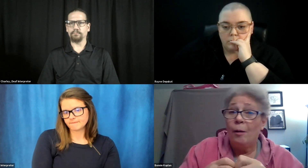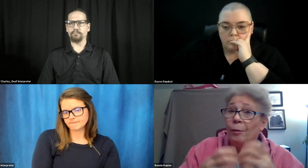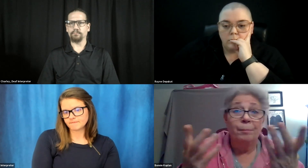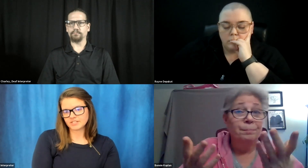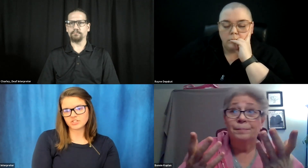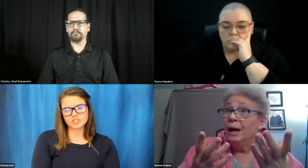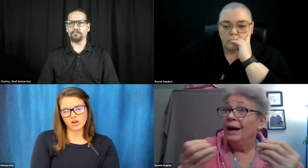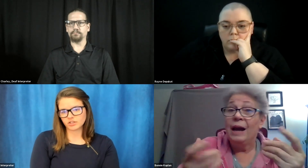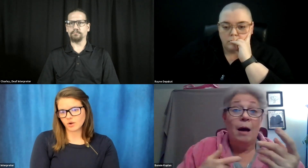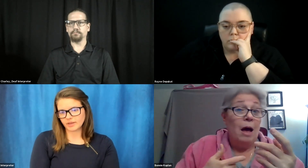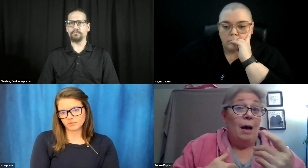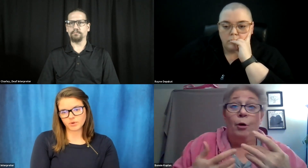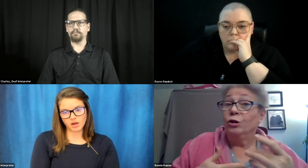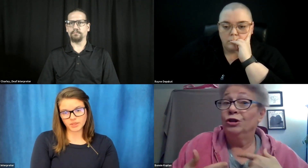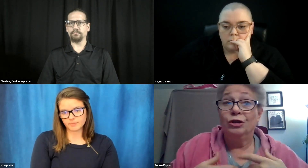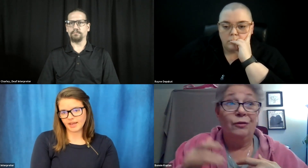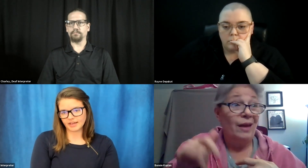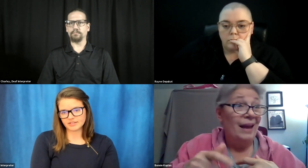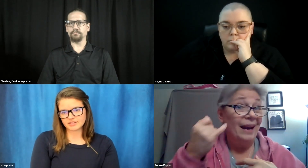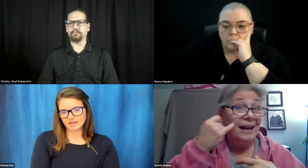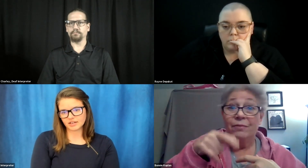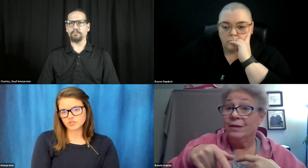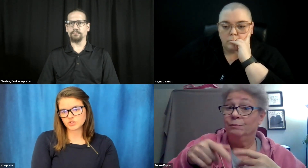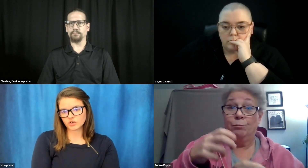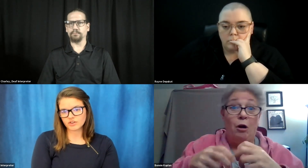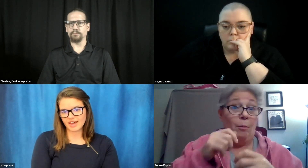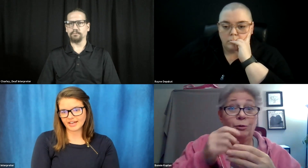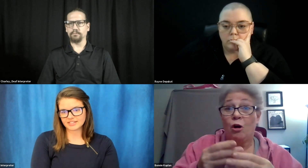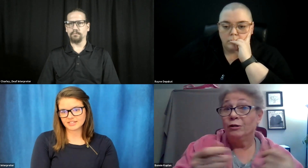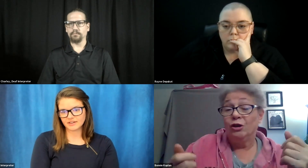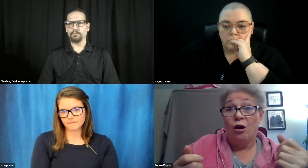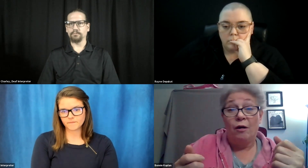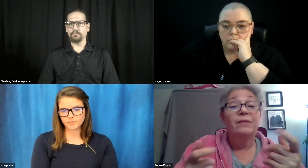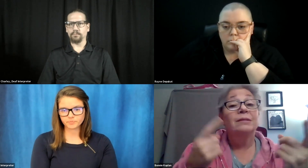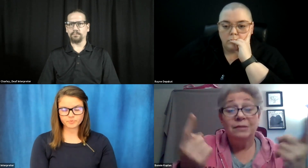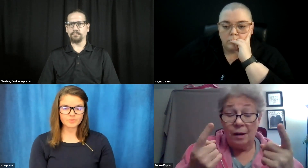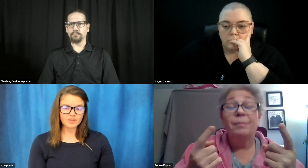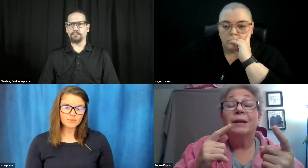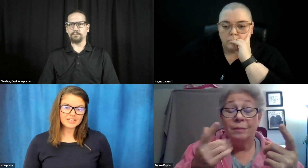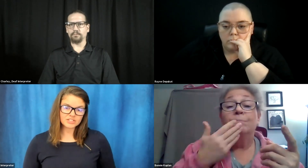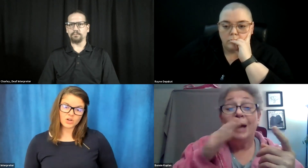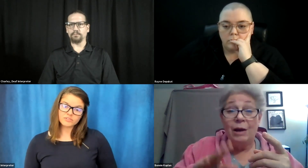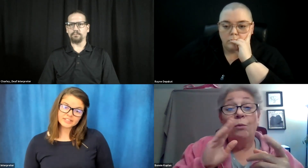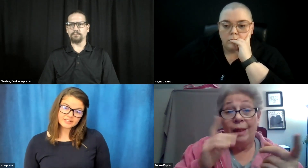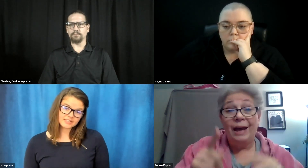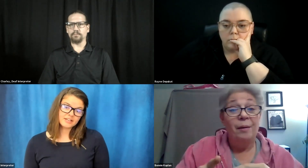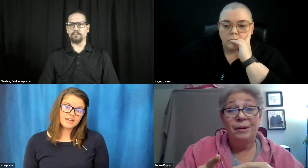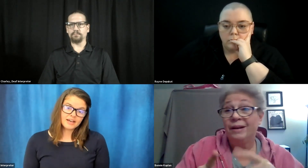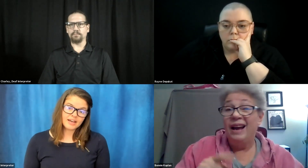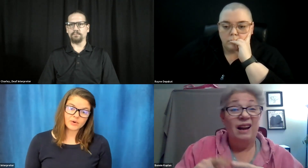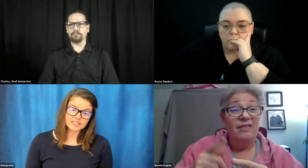that's just an ongoing problem, and a concern that we need to solve this, or something that would happen.